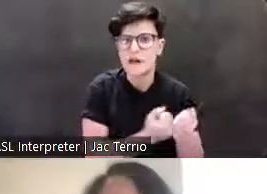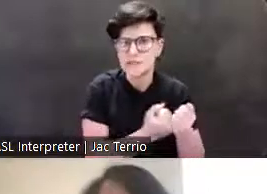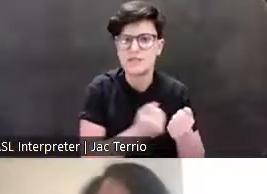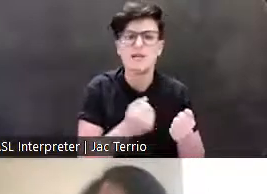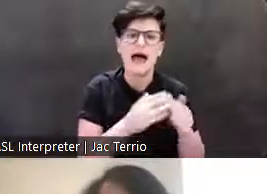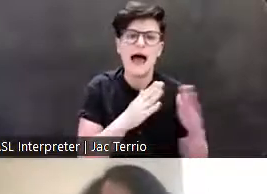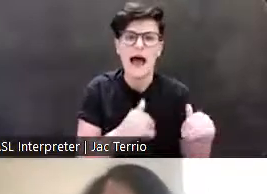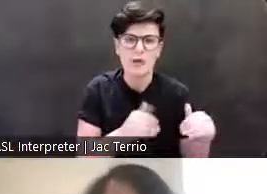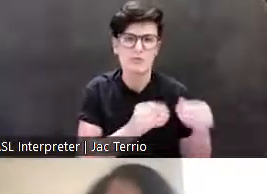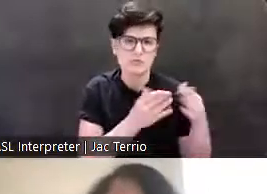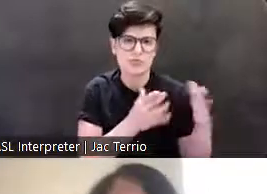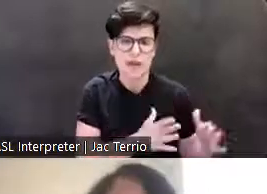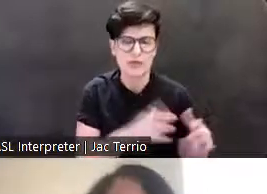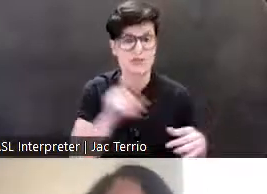There are some exceptions though.